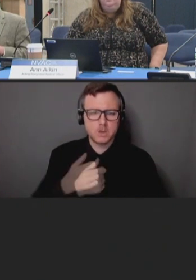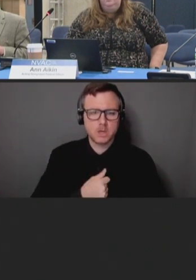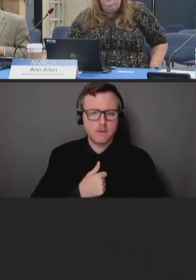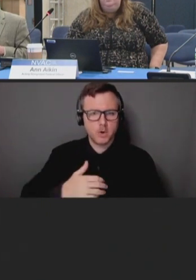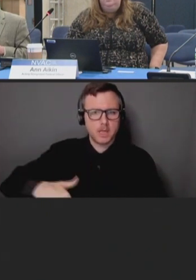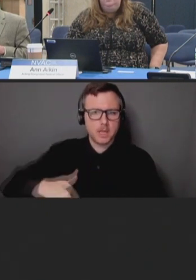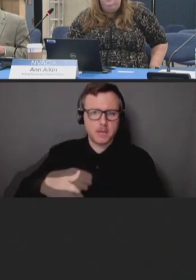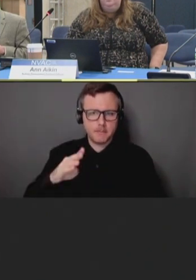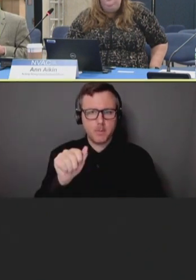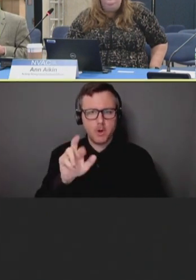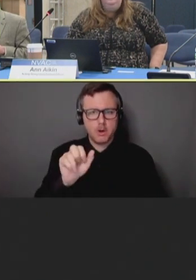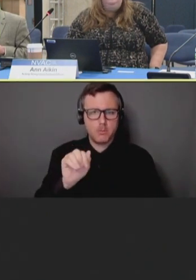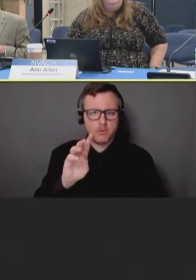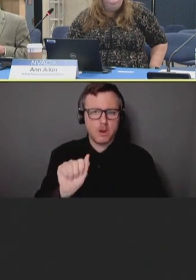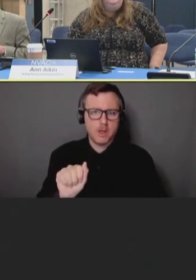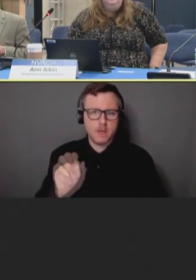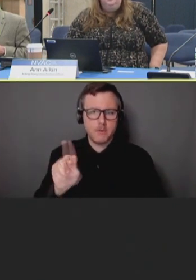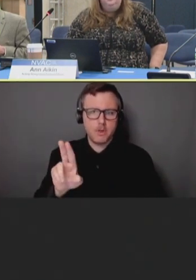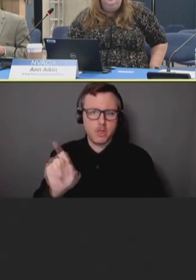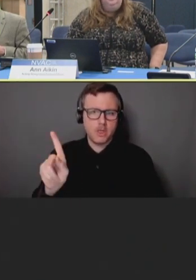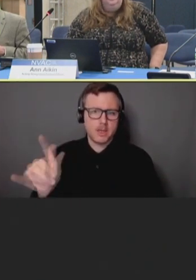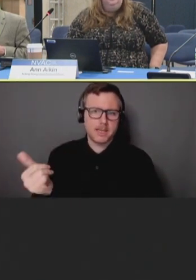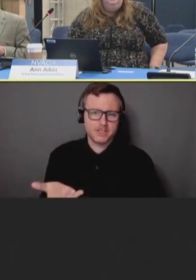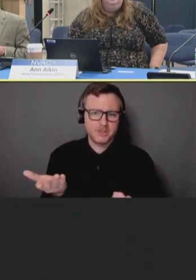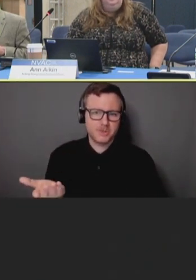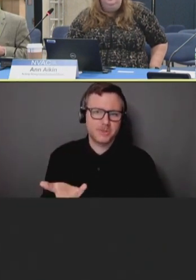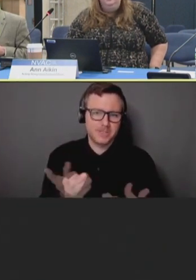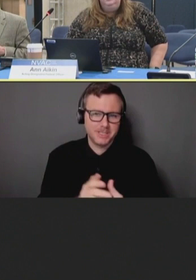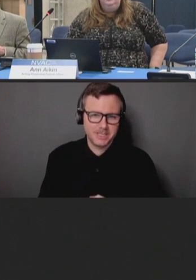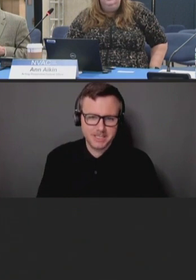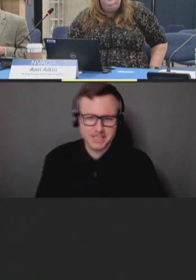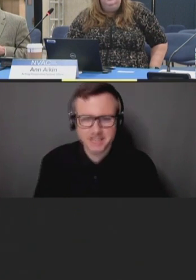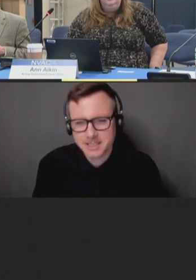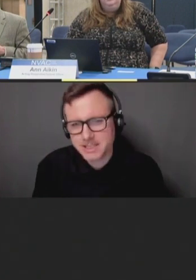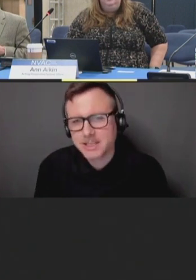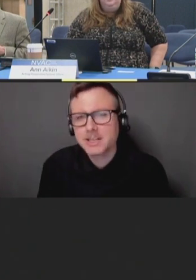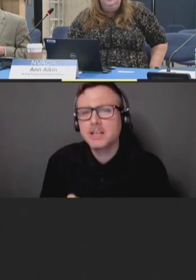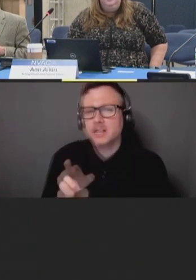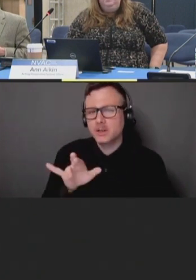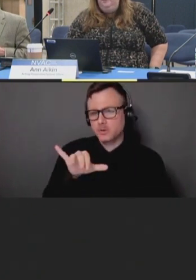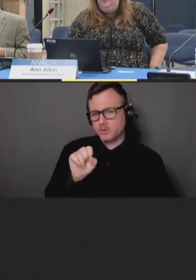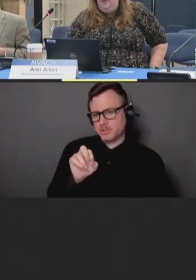Ann Aikin: Chris Regal's office just joined us in the room.